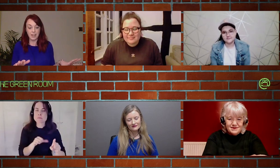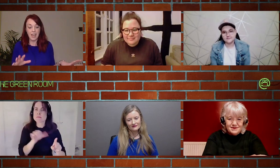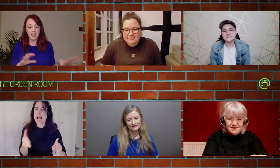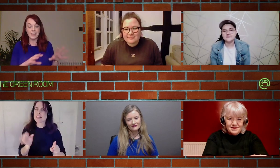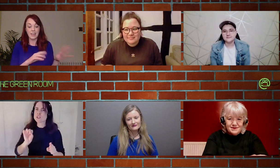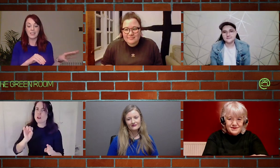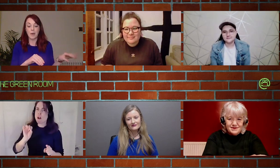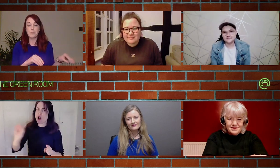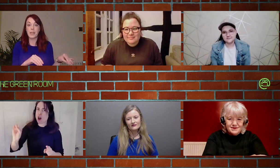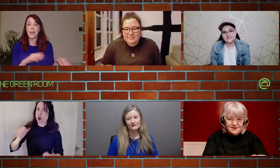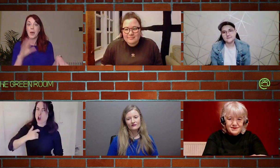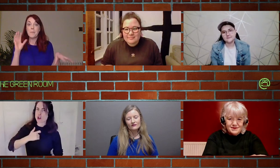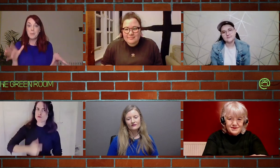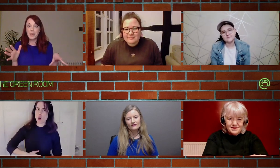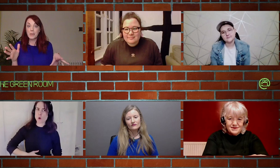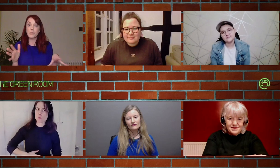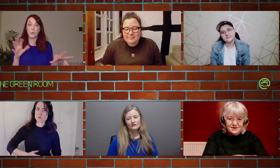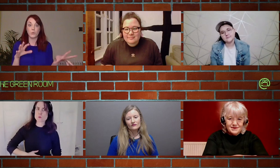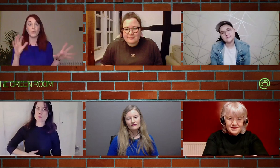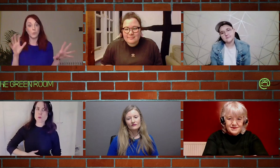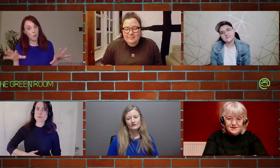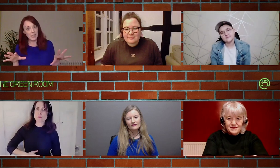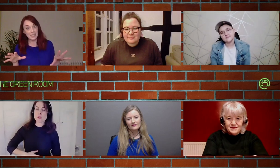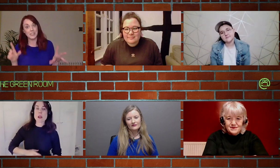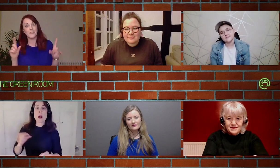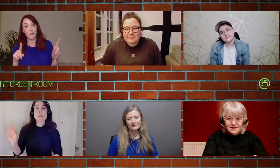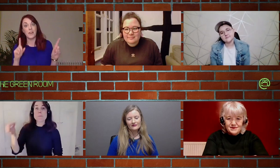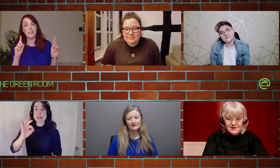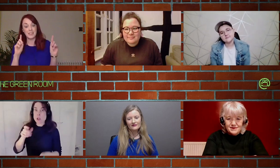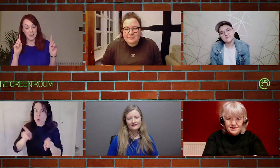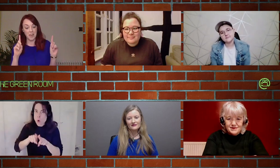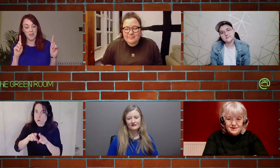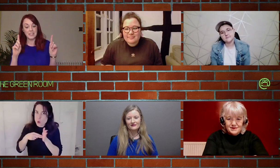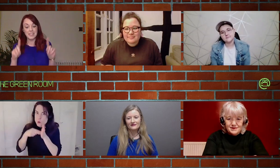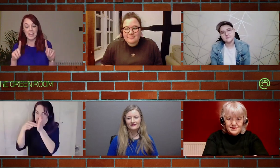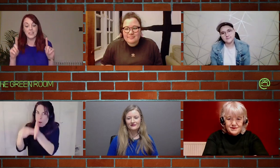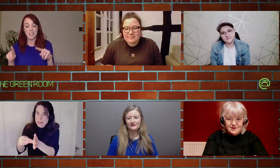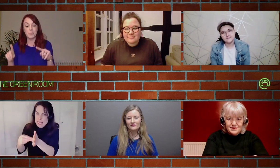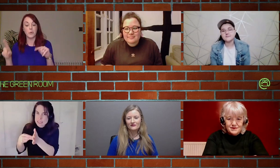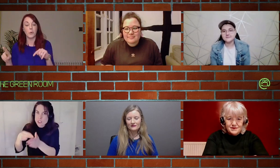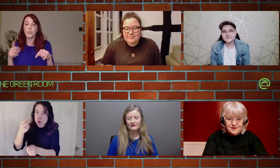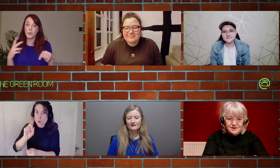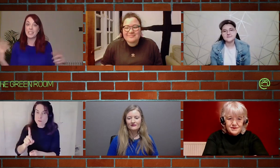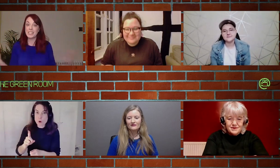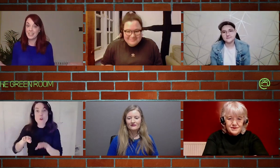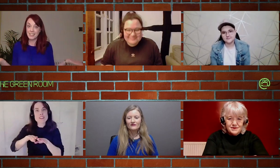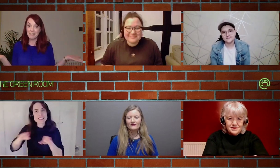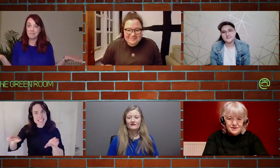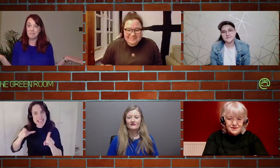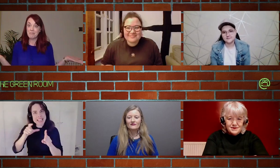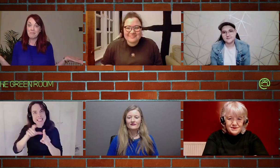in that play, Bea was also nominated for the Stage Debut Awards 2019.